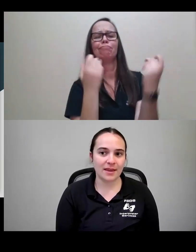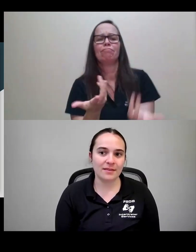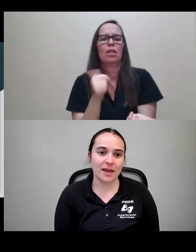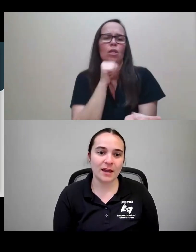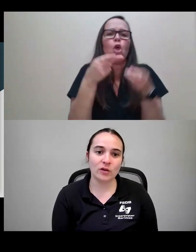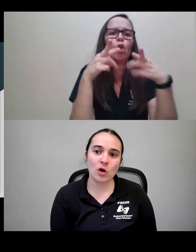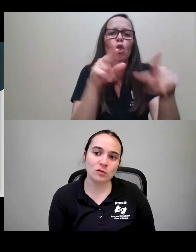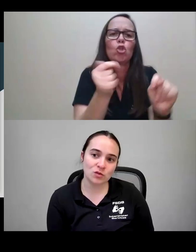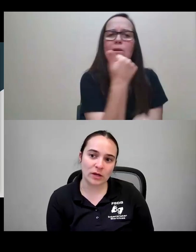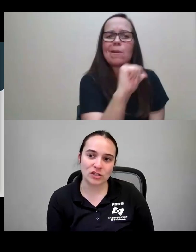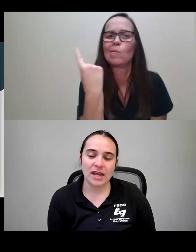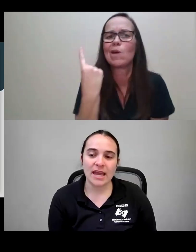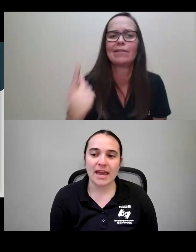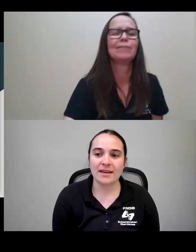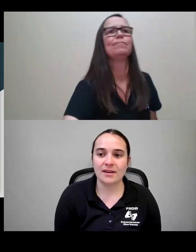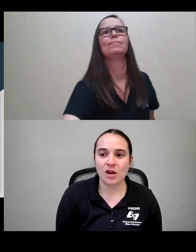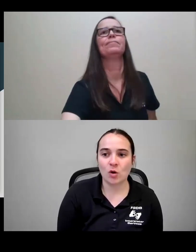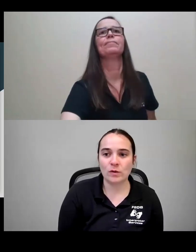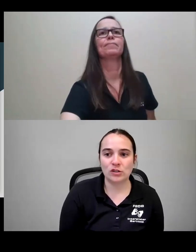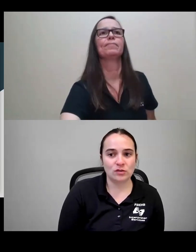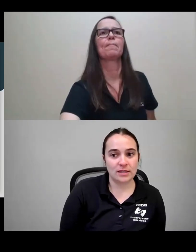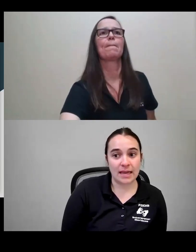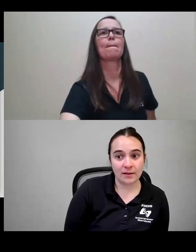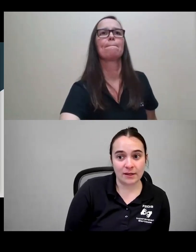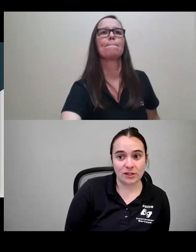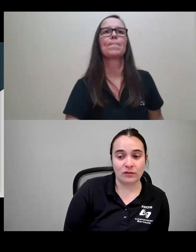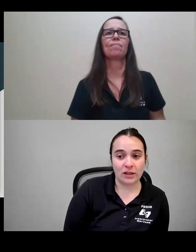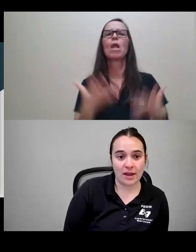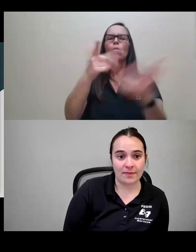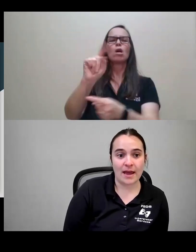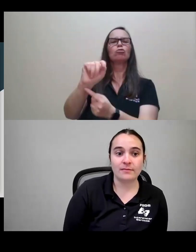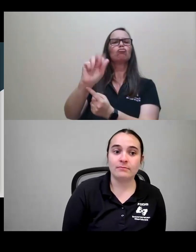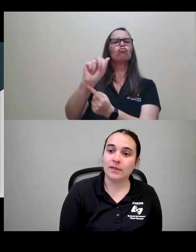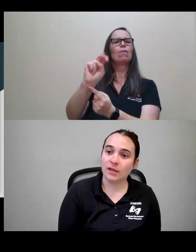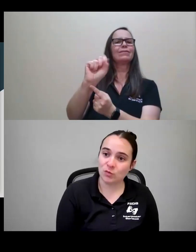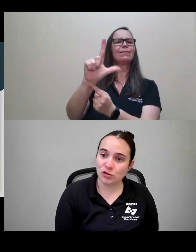then again they can kind of code switch and not always use English and rely on that. They could